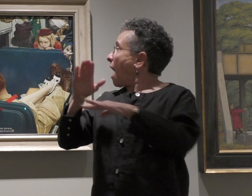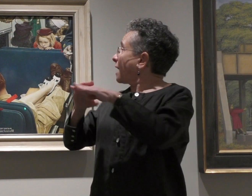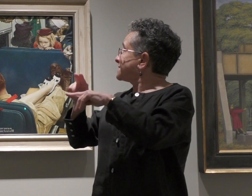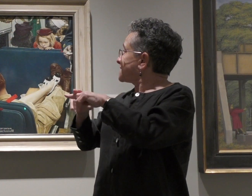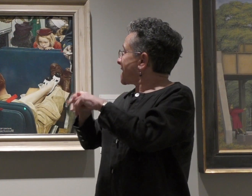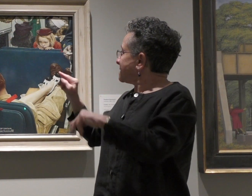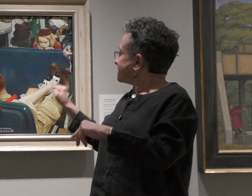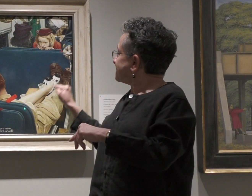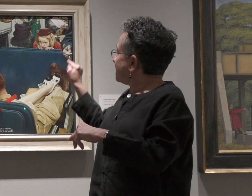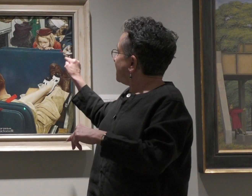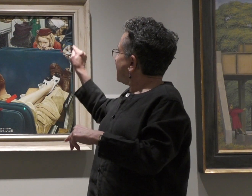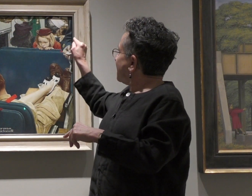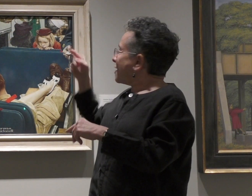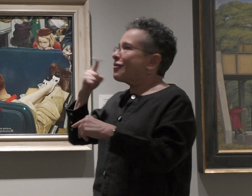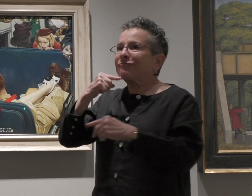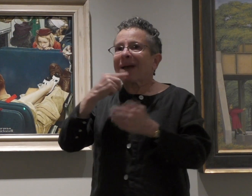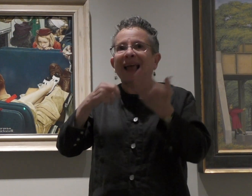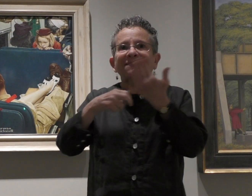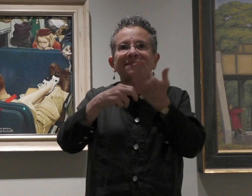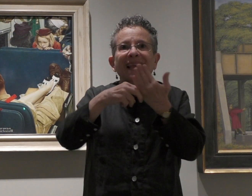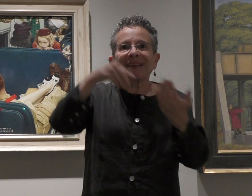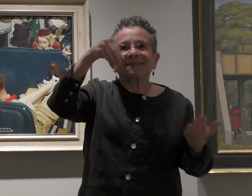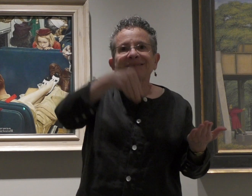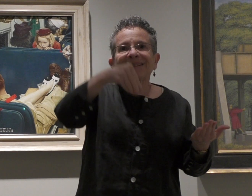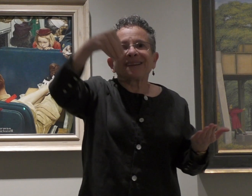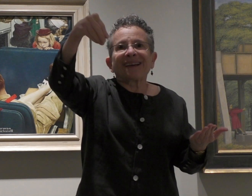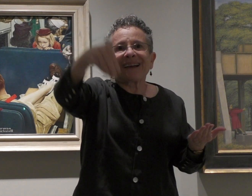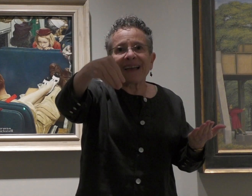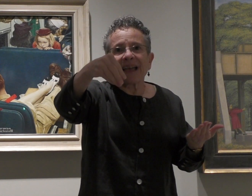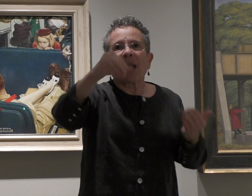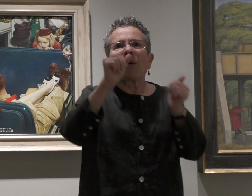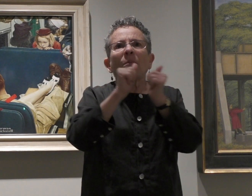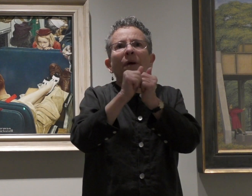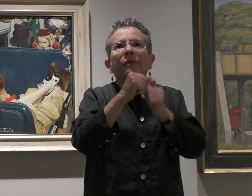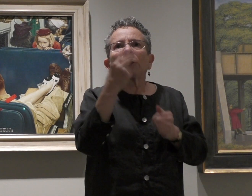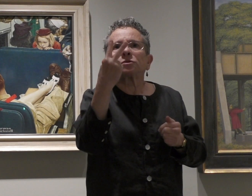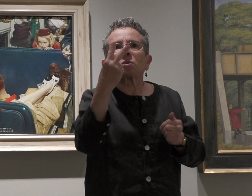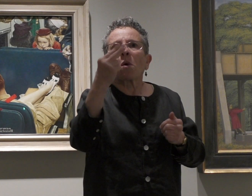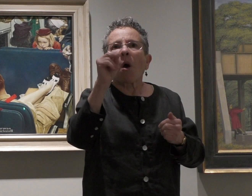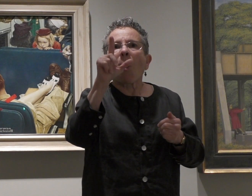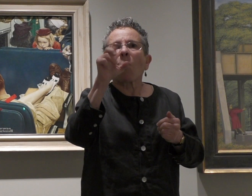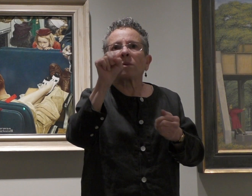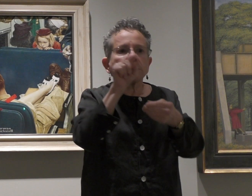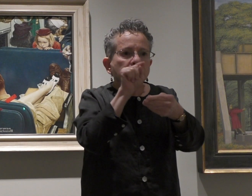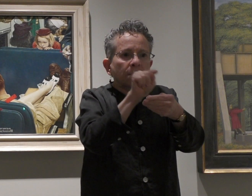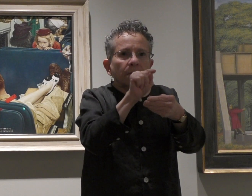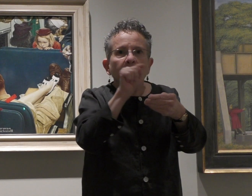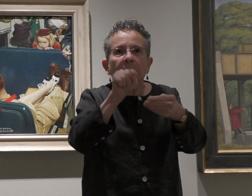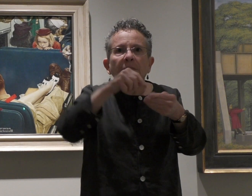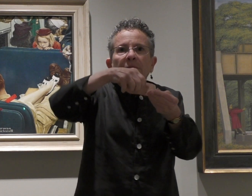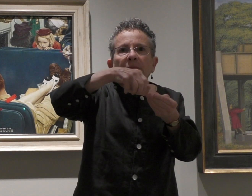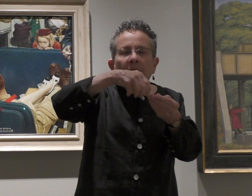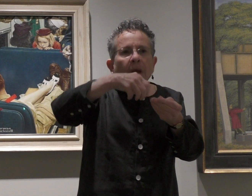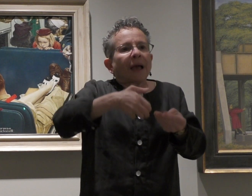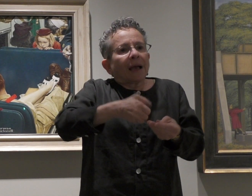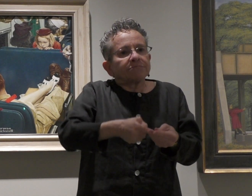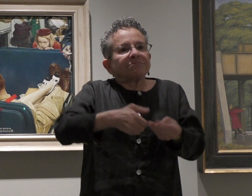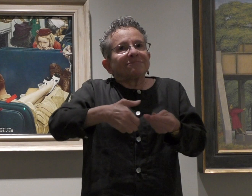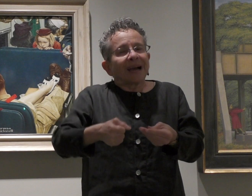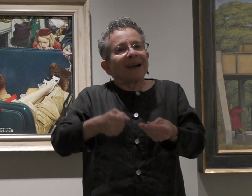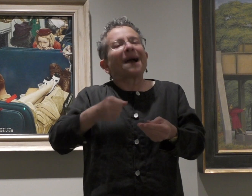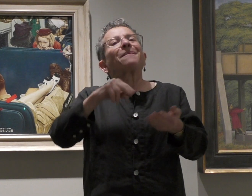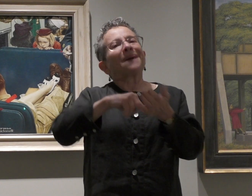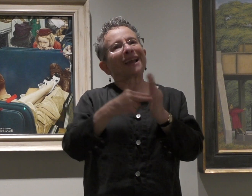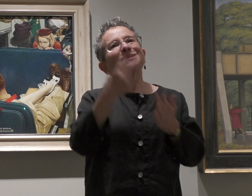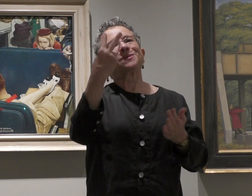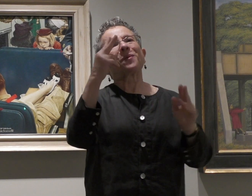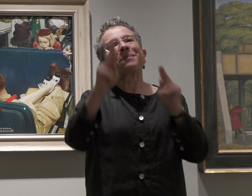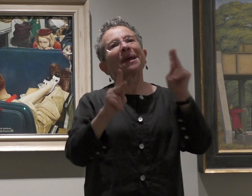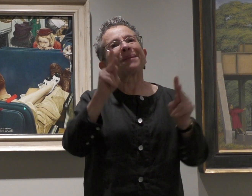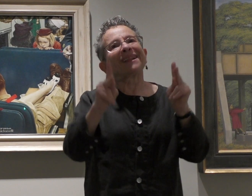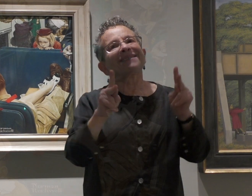On the back of the seats are red tickets with two holes punched in them indicating two passengers.